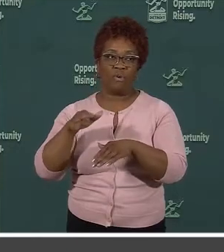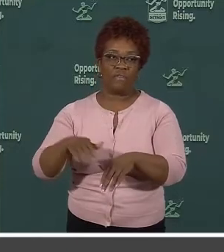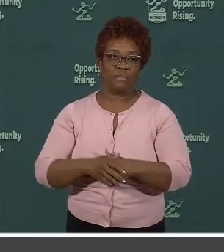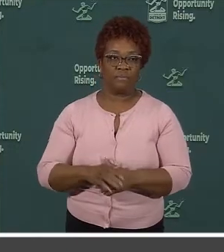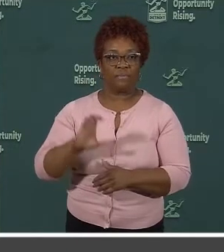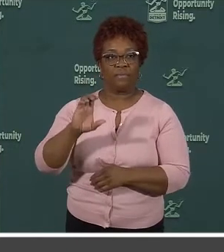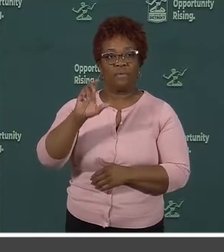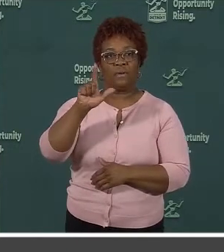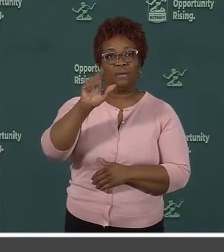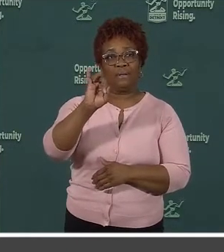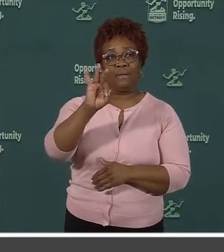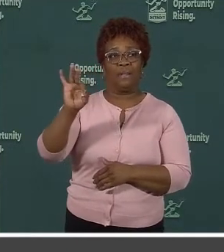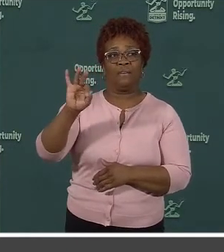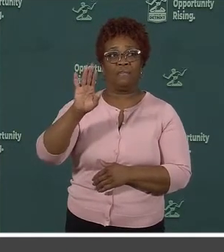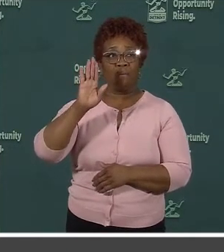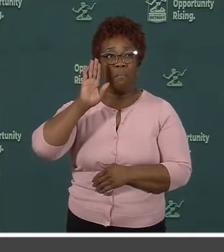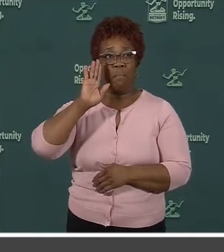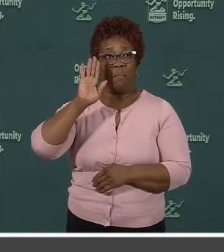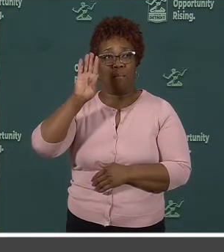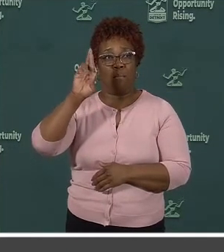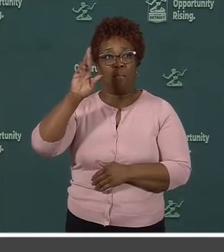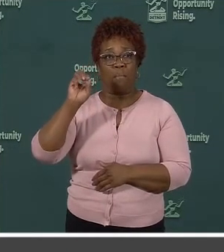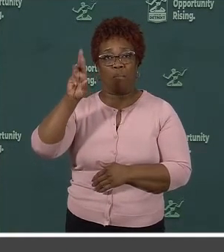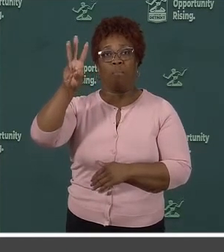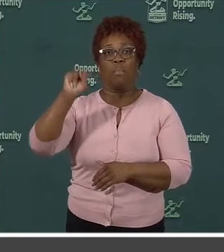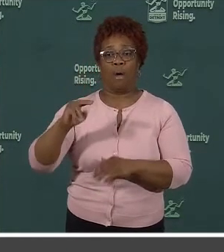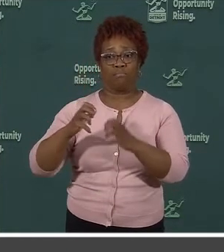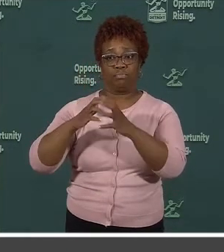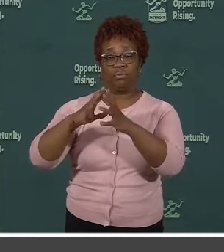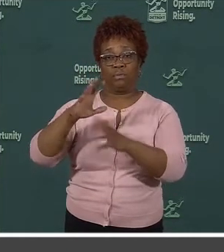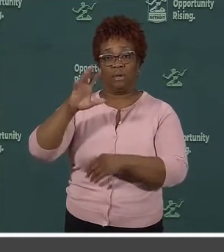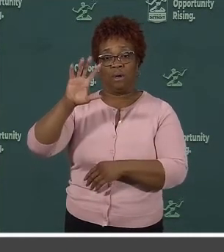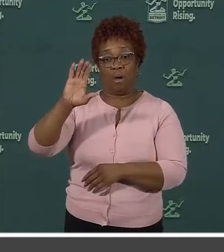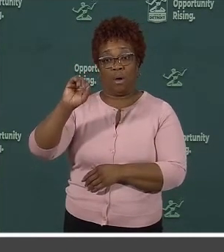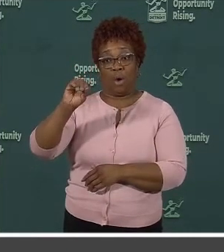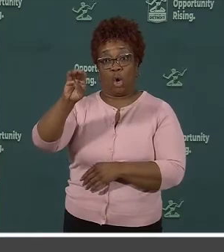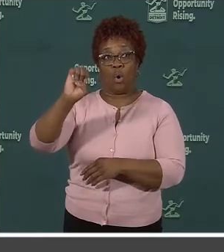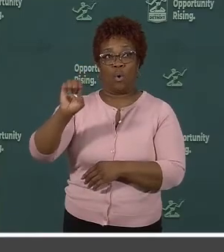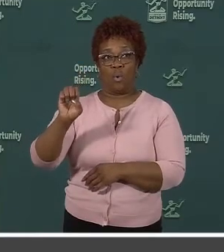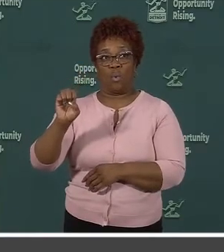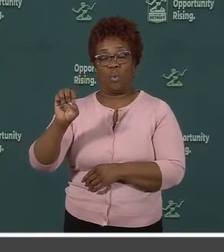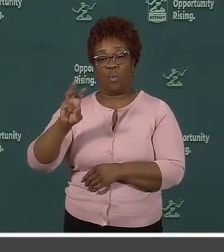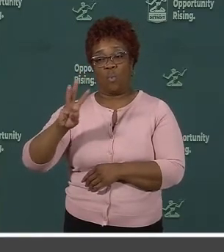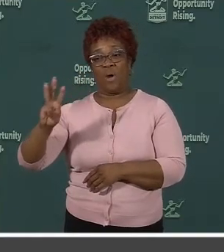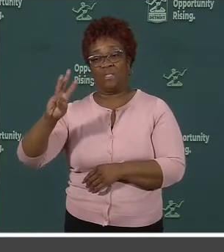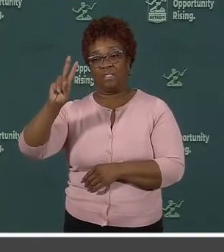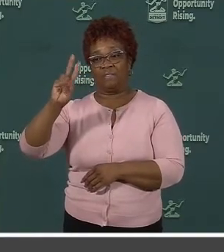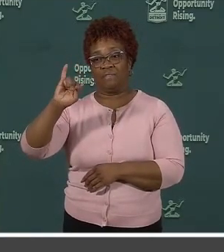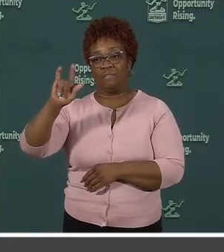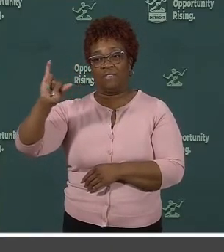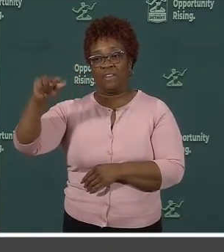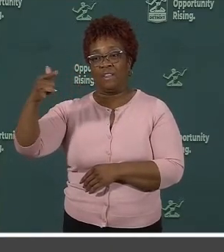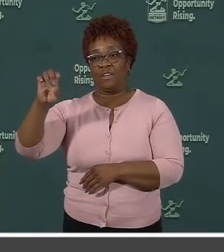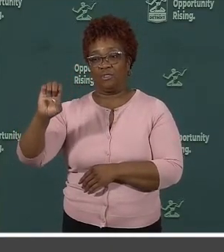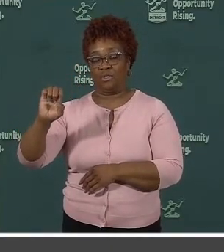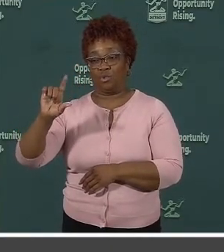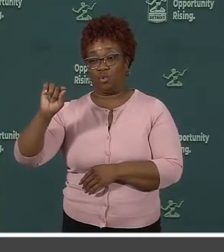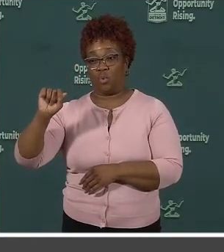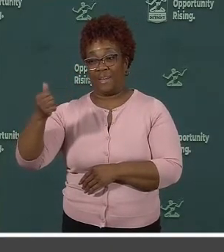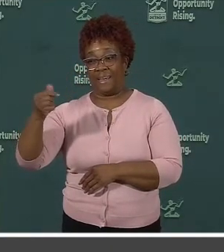RIGHT AND BUILT THE CALL WITH TWELVE UNITS IN WEST VILLAGE IN TWENTY EIGHTEEN THIS YEAR STARTING ON TO POINT OUT WHAT HE LEARNED IN THE FIRST TWELVE